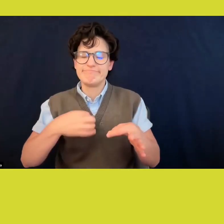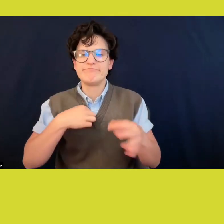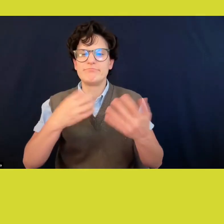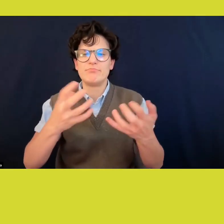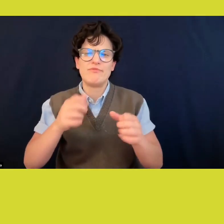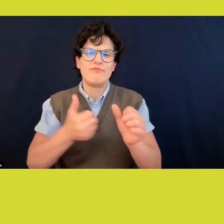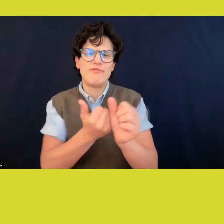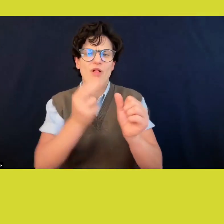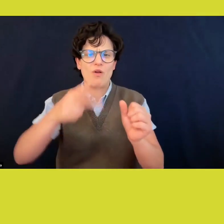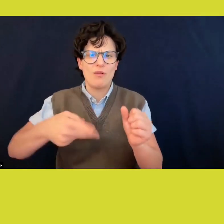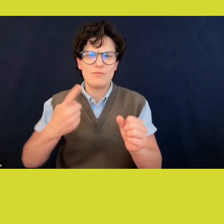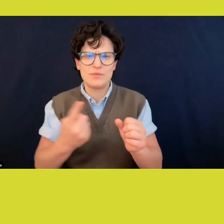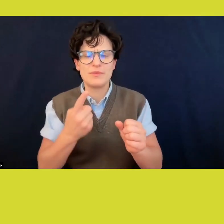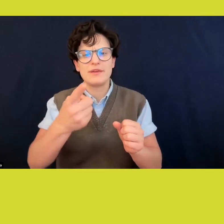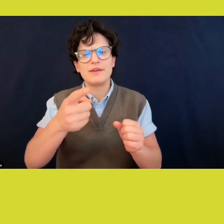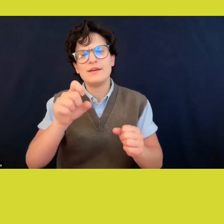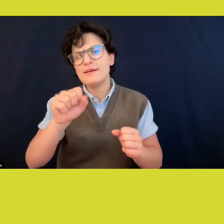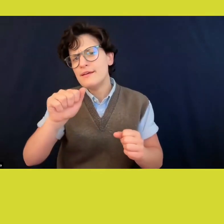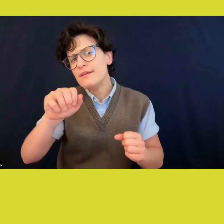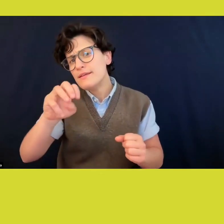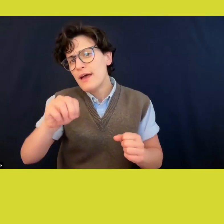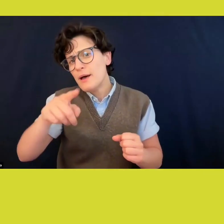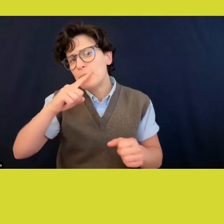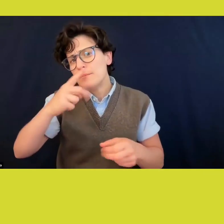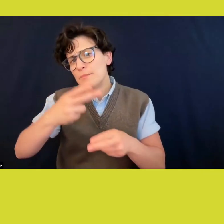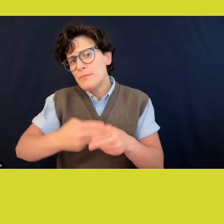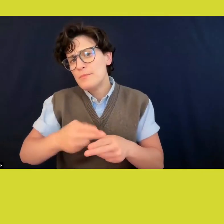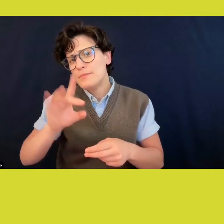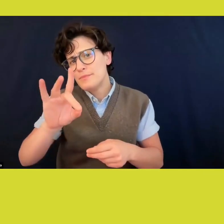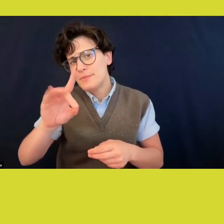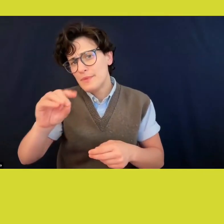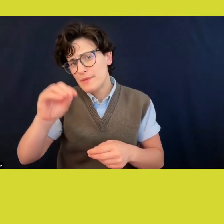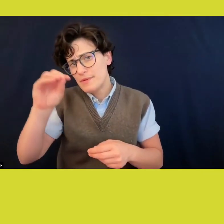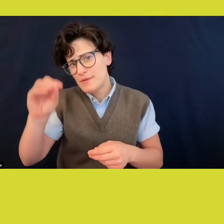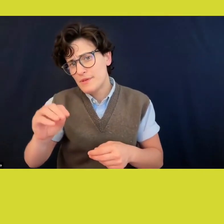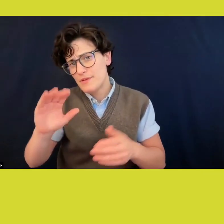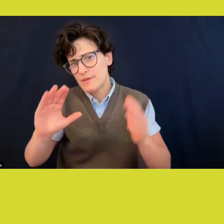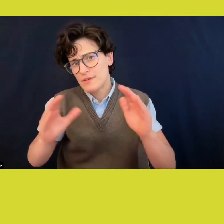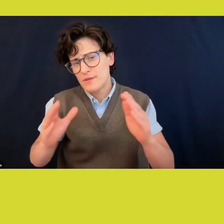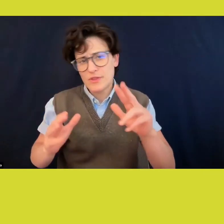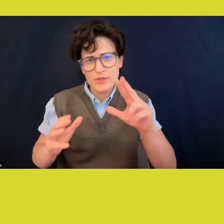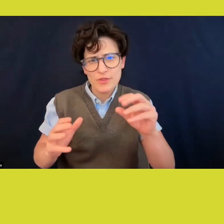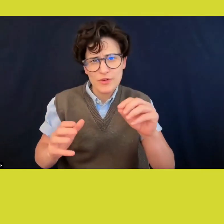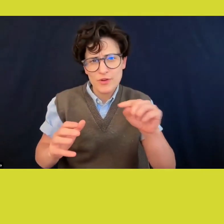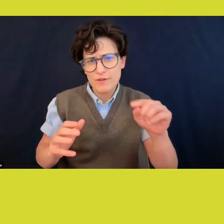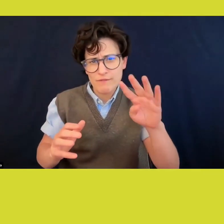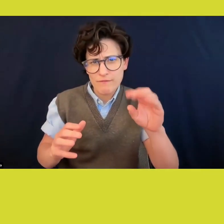Sam, you talked about 80% versus 30, 40%. And I just